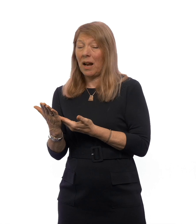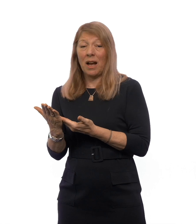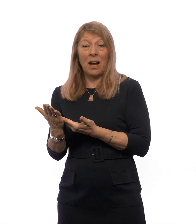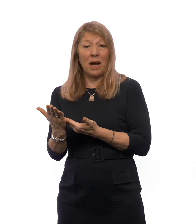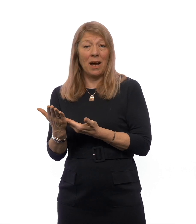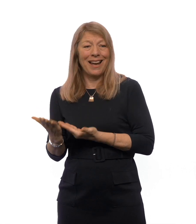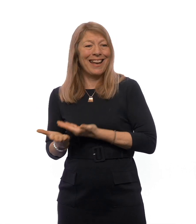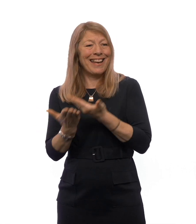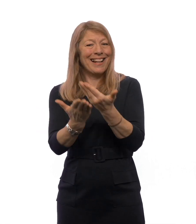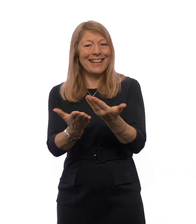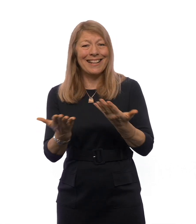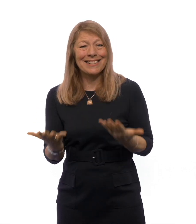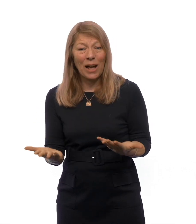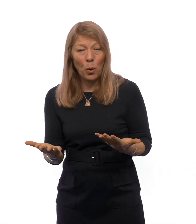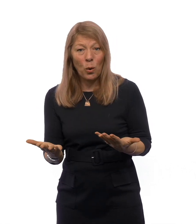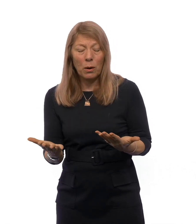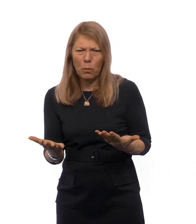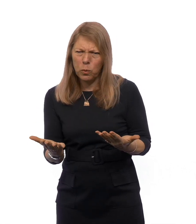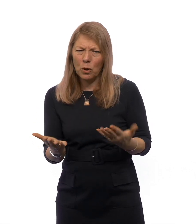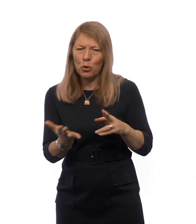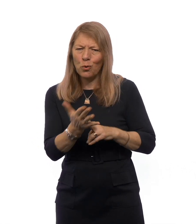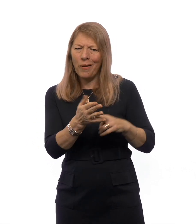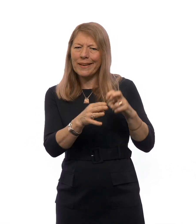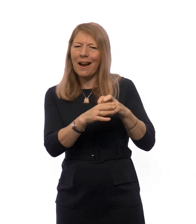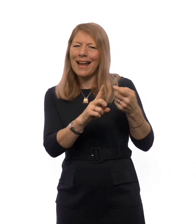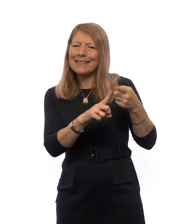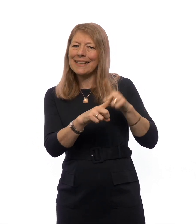for the Northern Ireland Executive budget. The Bill's explanatory and